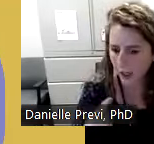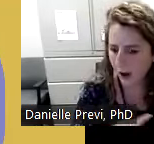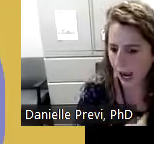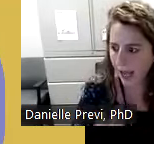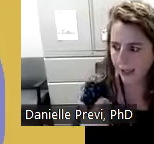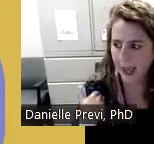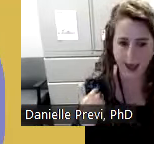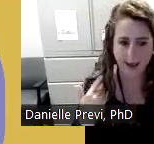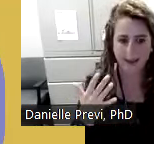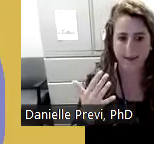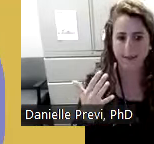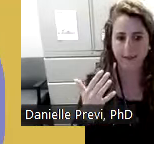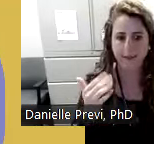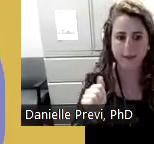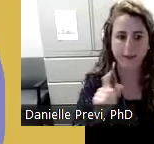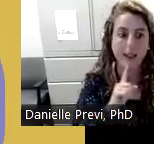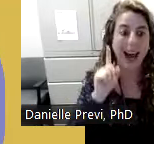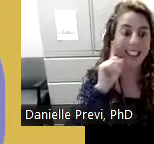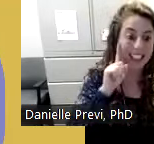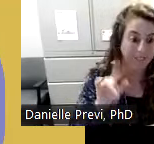There have been some situations where we have had